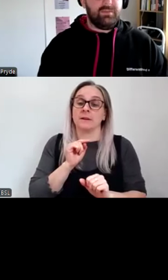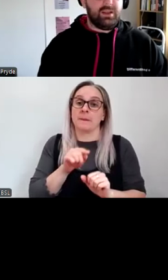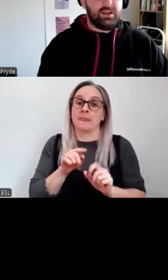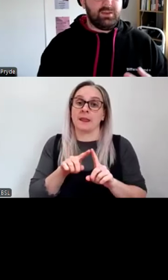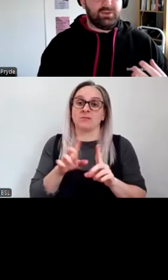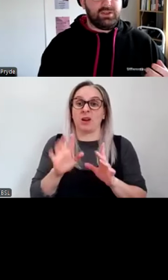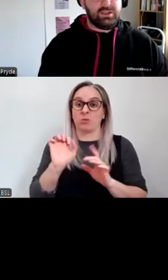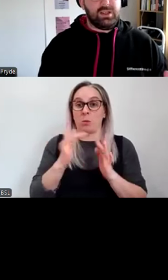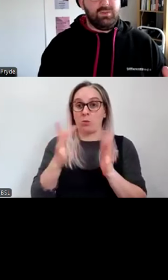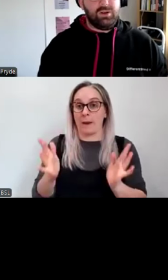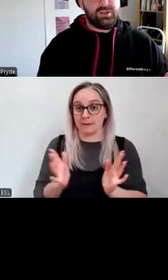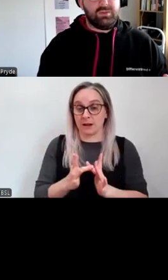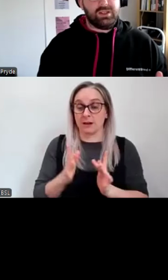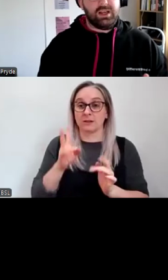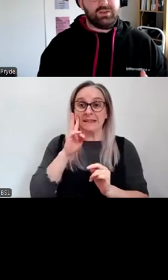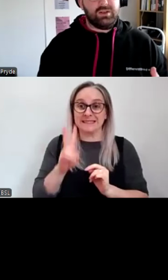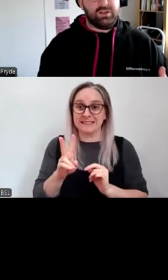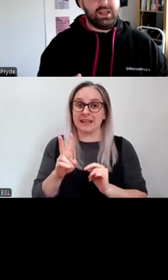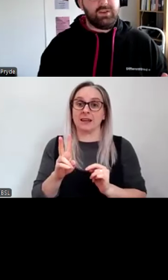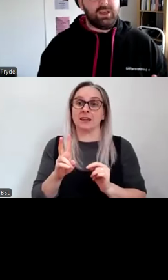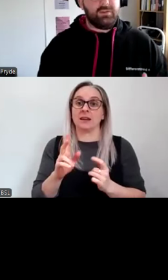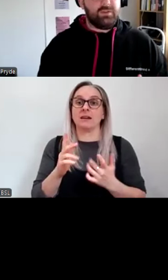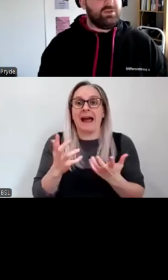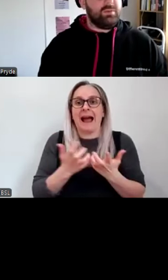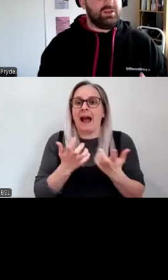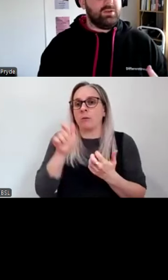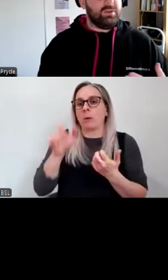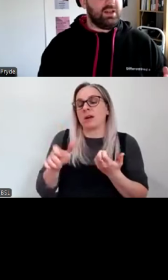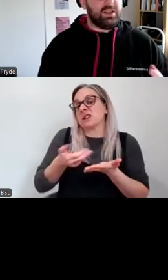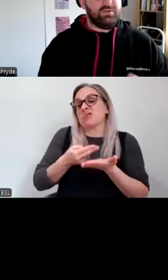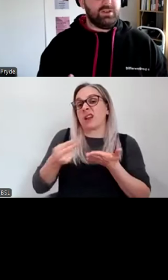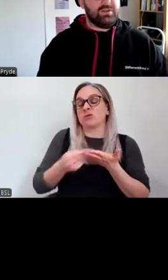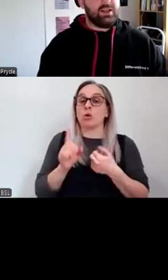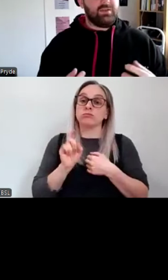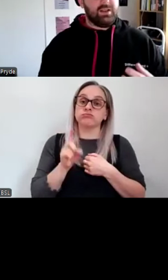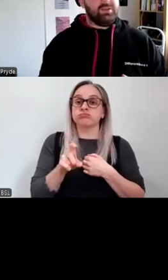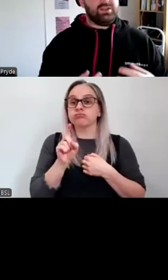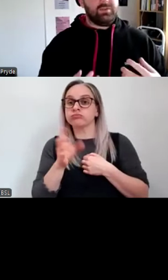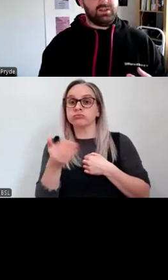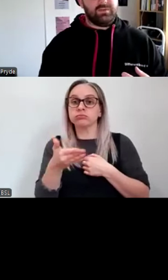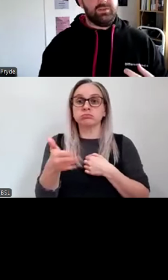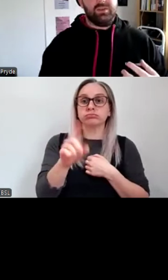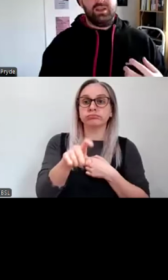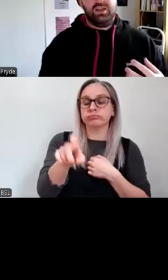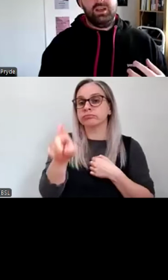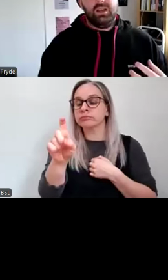It enables you to see what someone is naturally going to navigate through when they only navigate for interactive elements to find something.